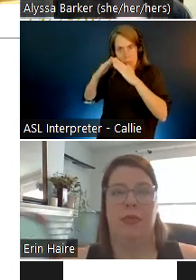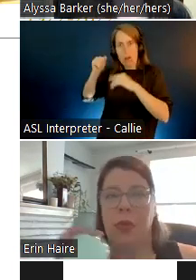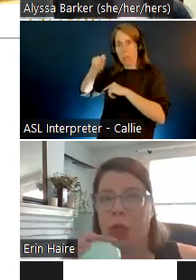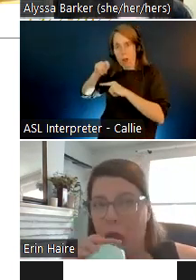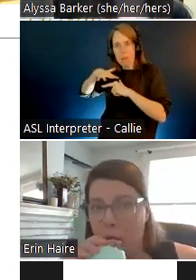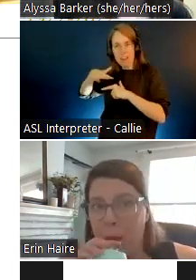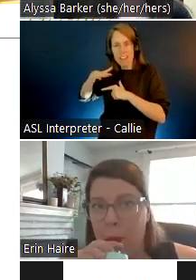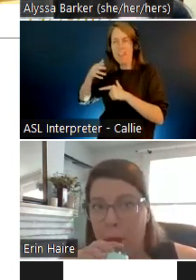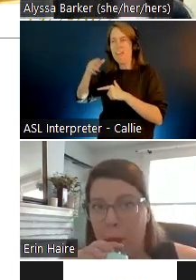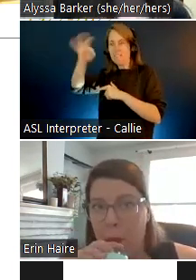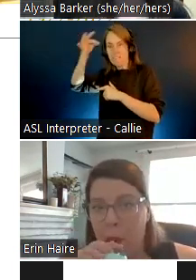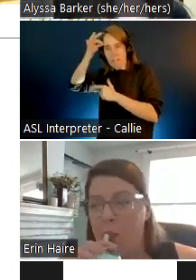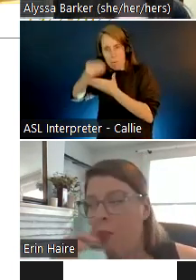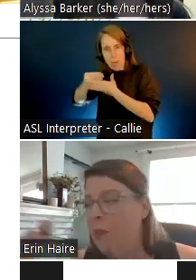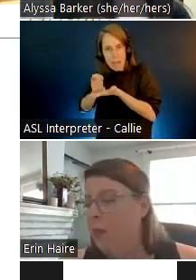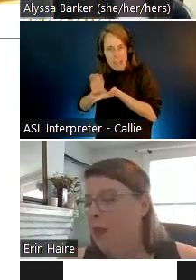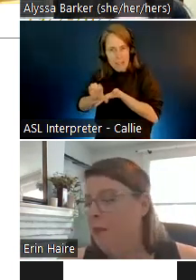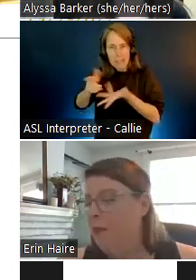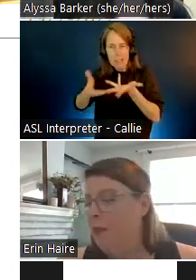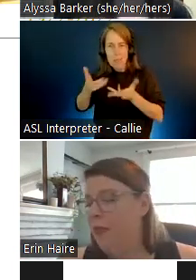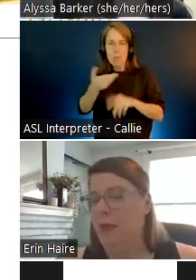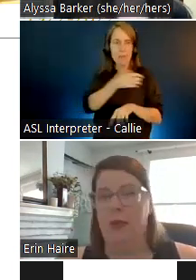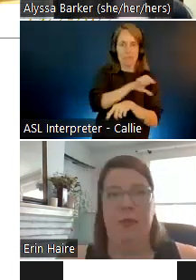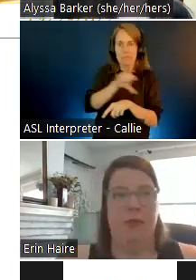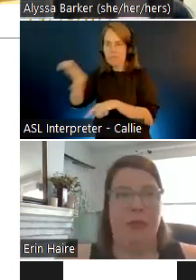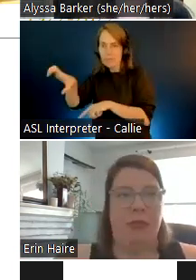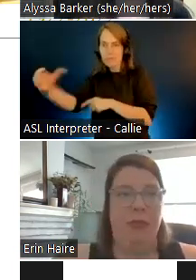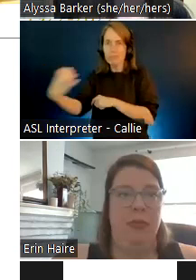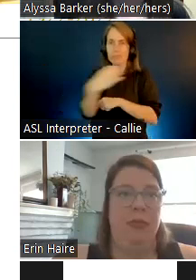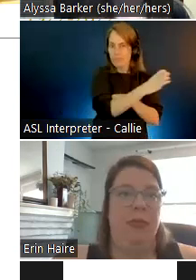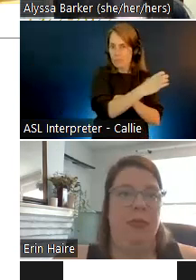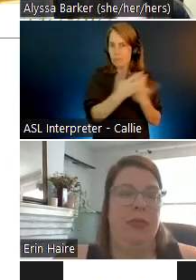if we have jurisdiction it's within our time frame it happened in South Carolina um then